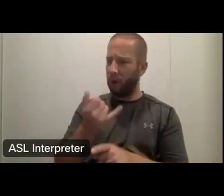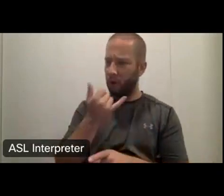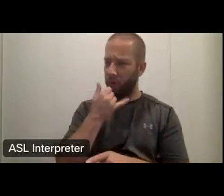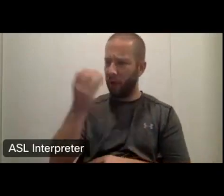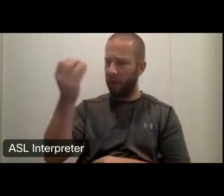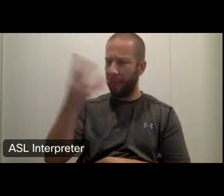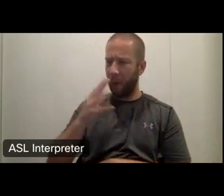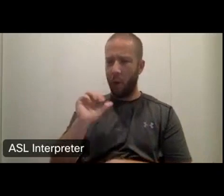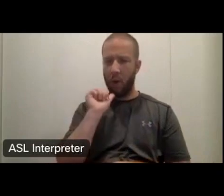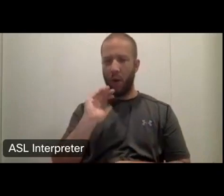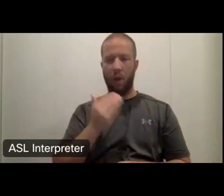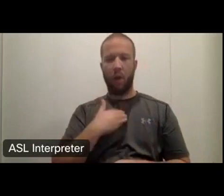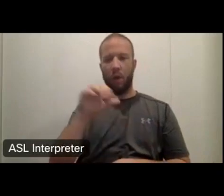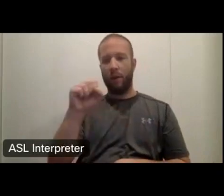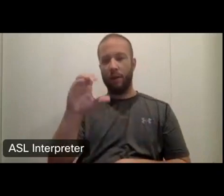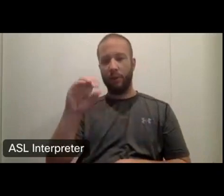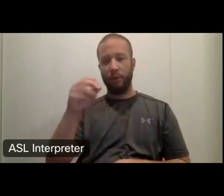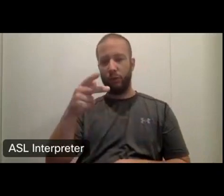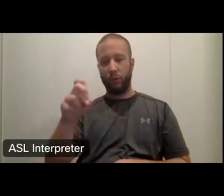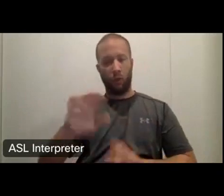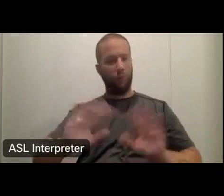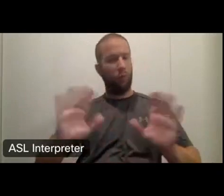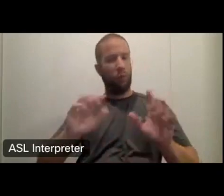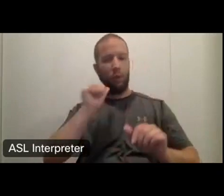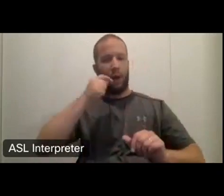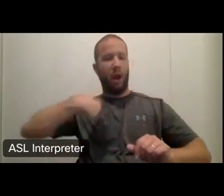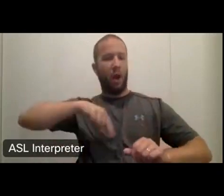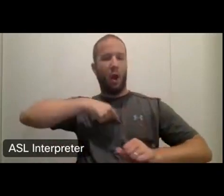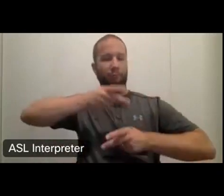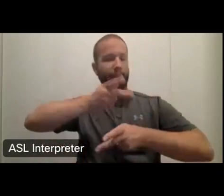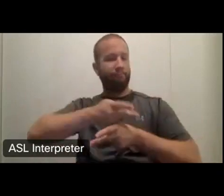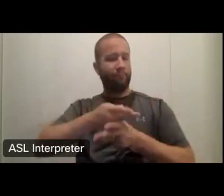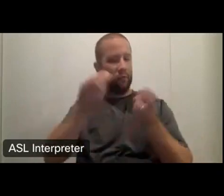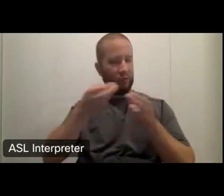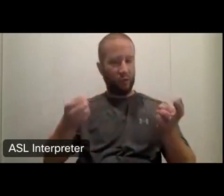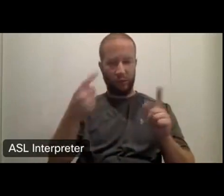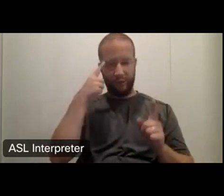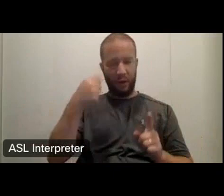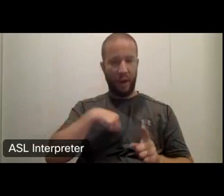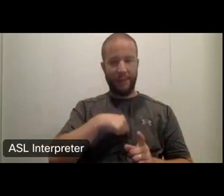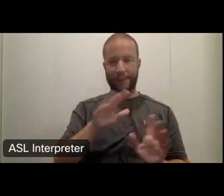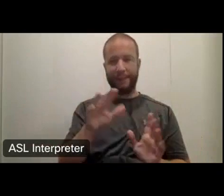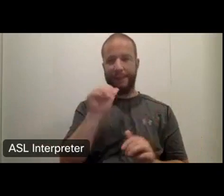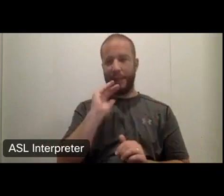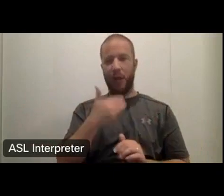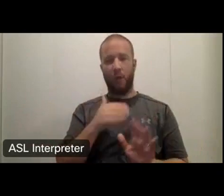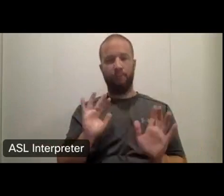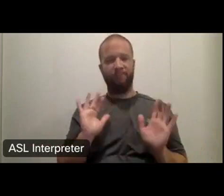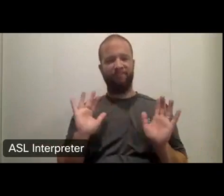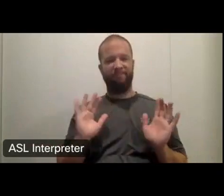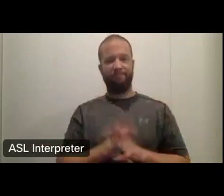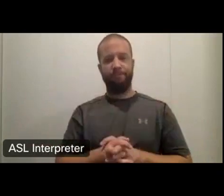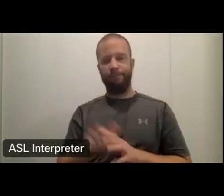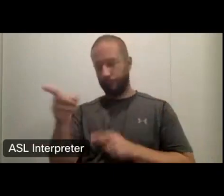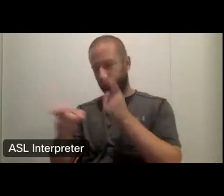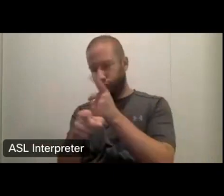of outside the scope or uh resources available for this recommendation yeah you're correct yeah